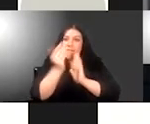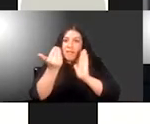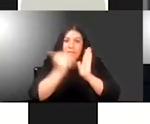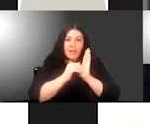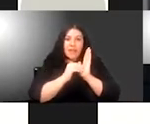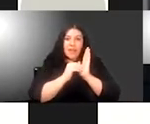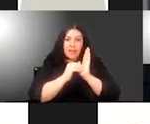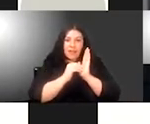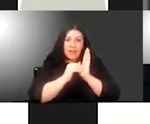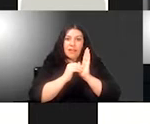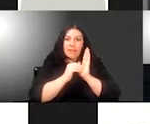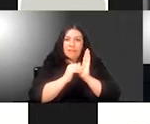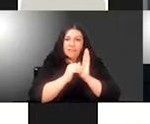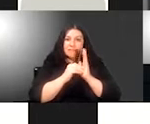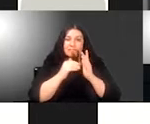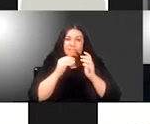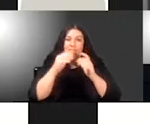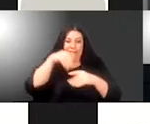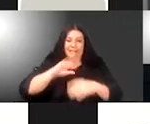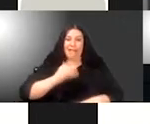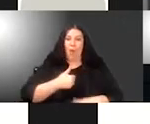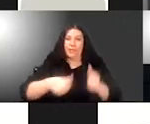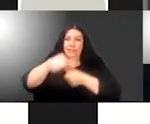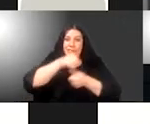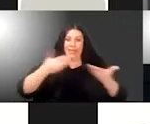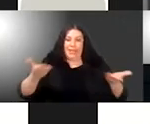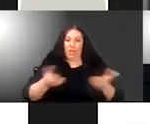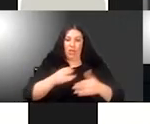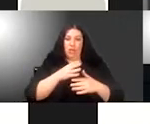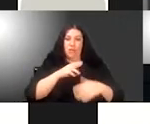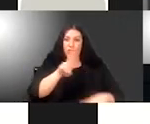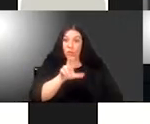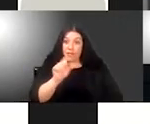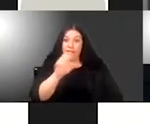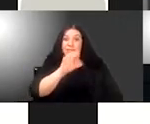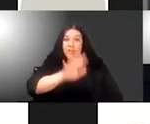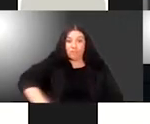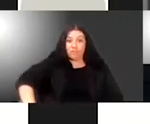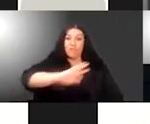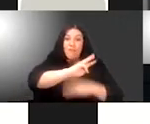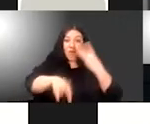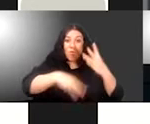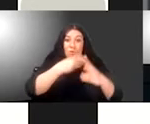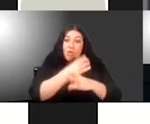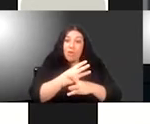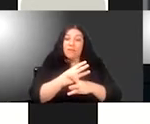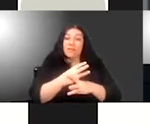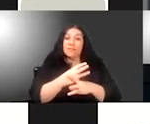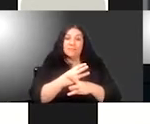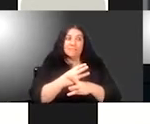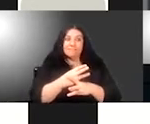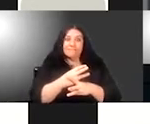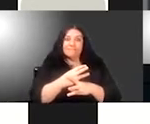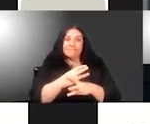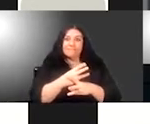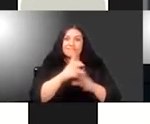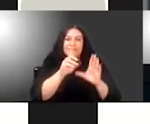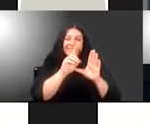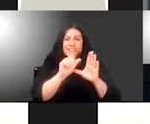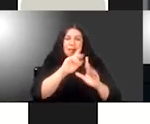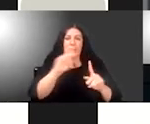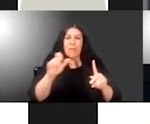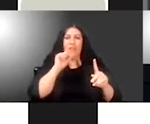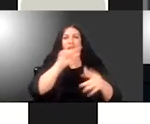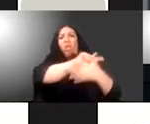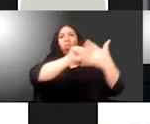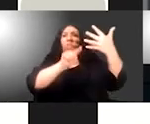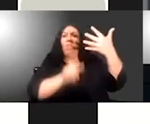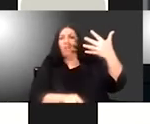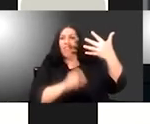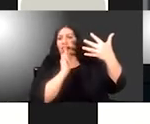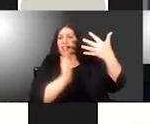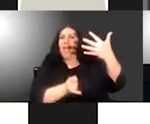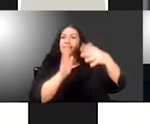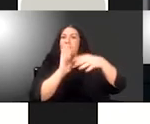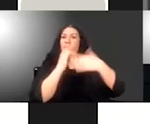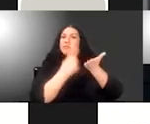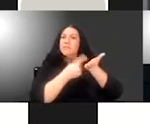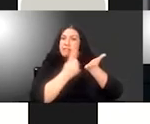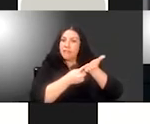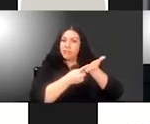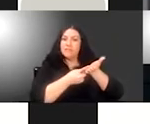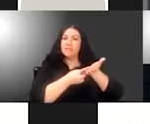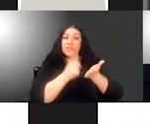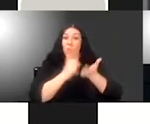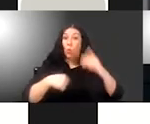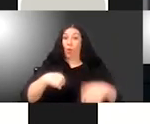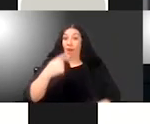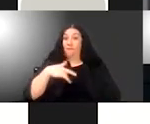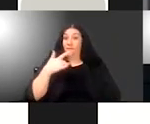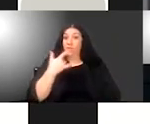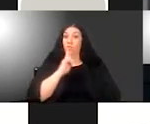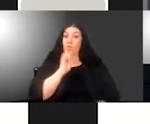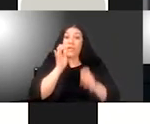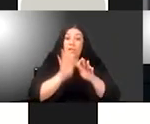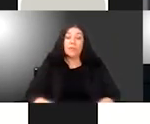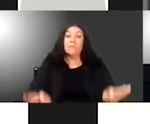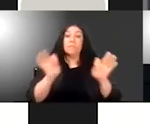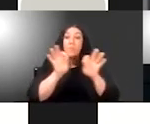So, part of what I think is very important is that there are organizations now, someone needs to mute their phone.